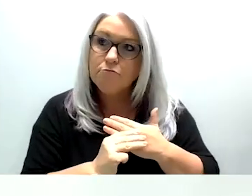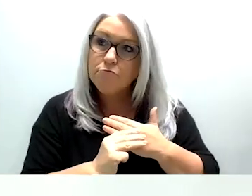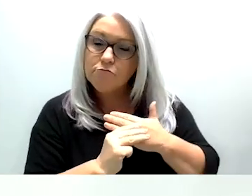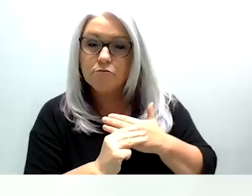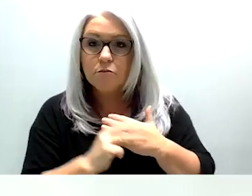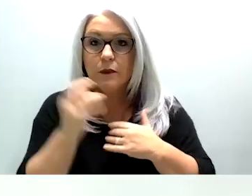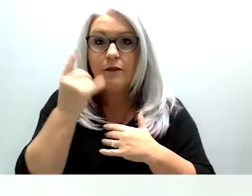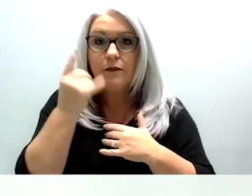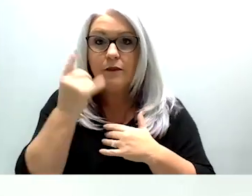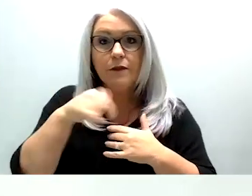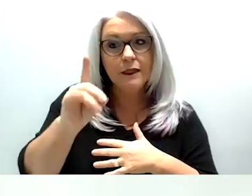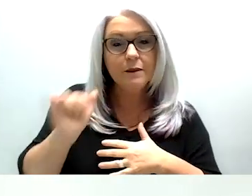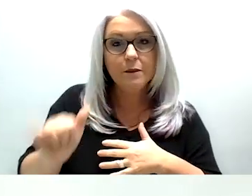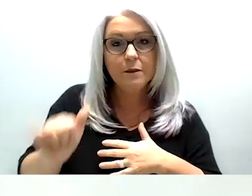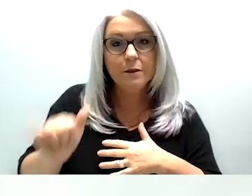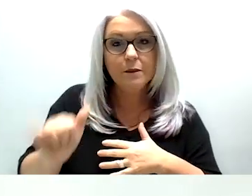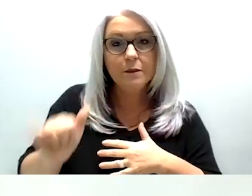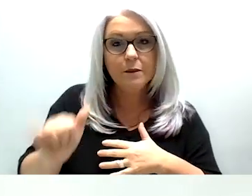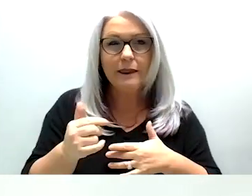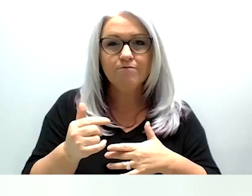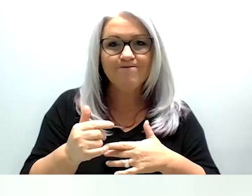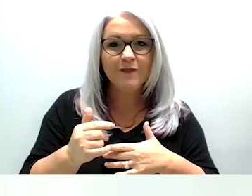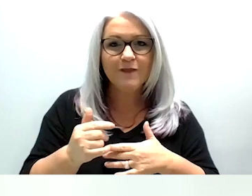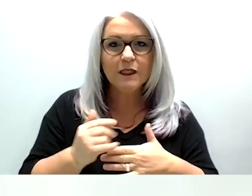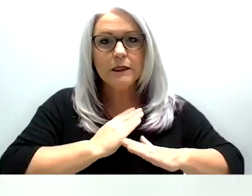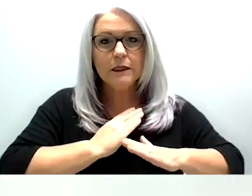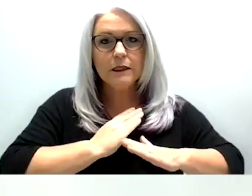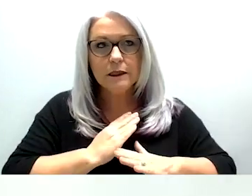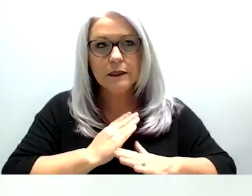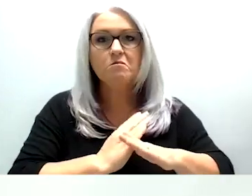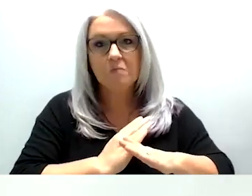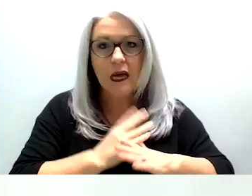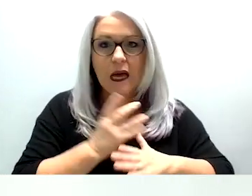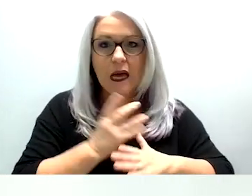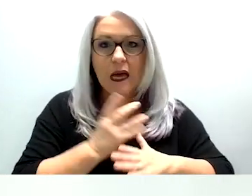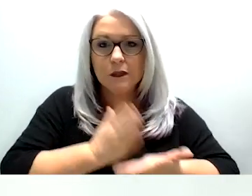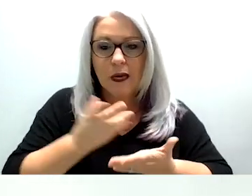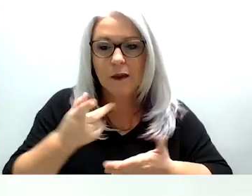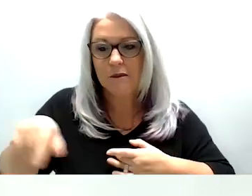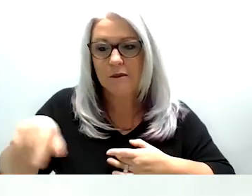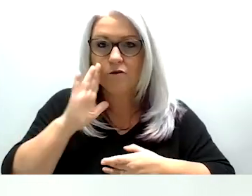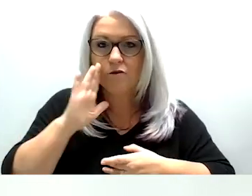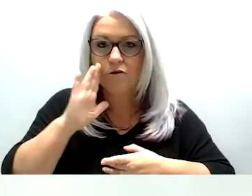maybe preventing them in a certain way. So the keyword when we are talking about accommodations and modifications